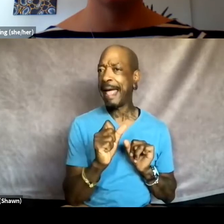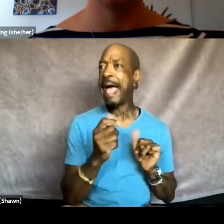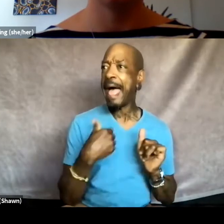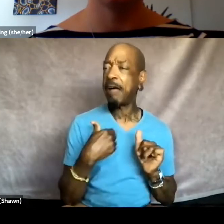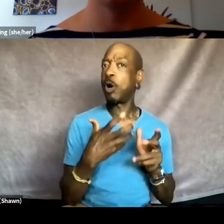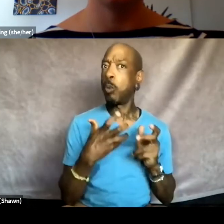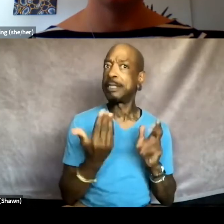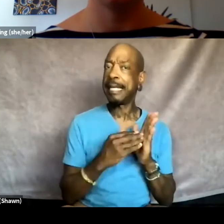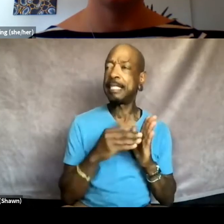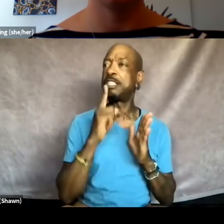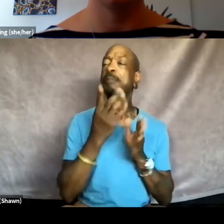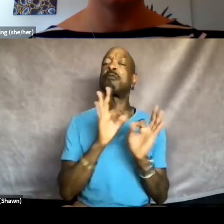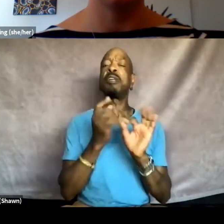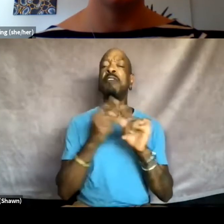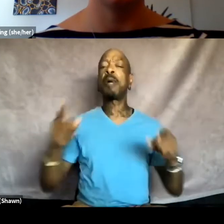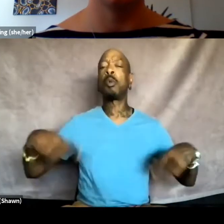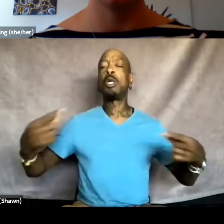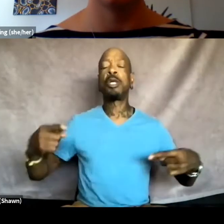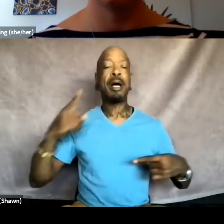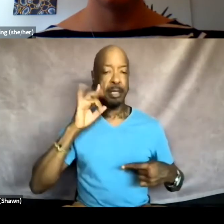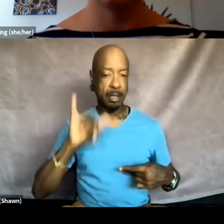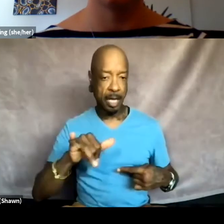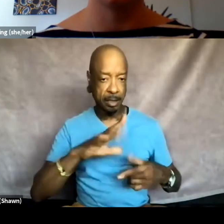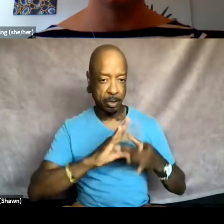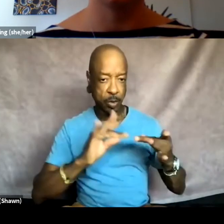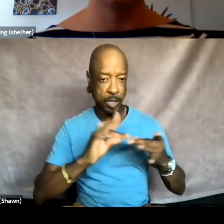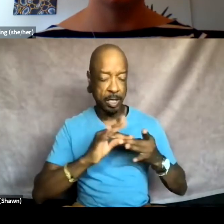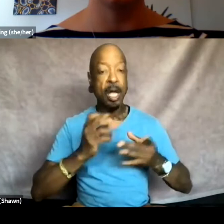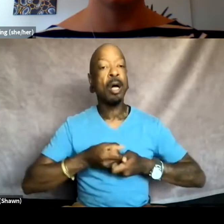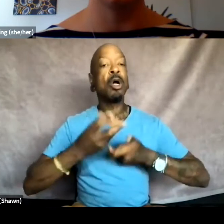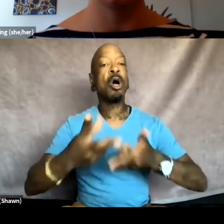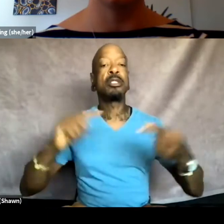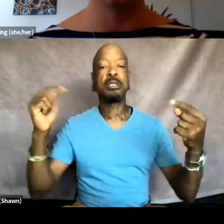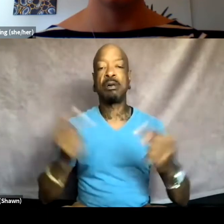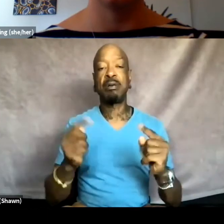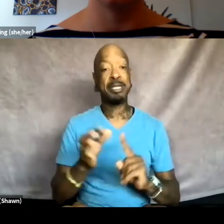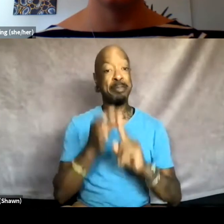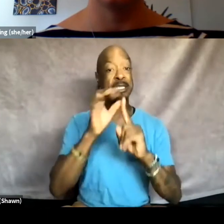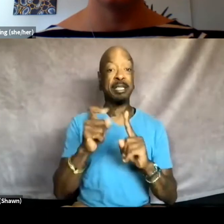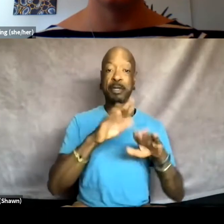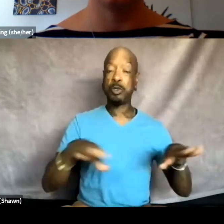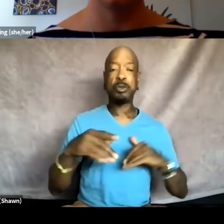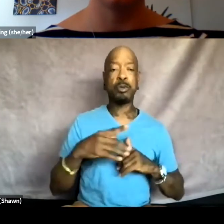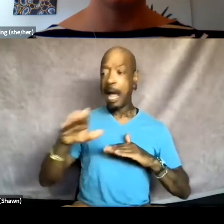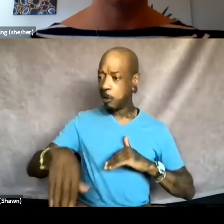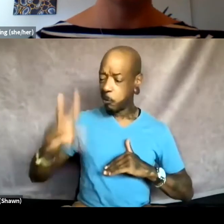I think that those really cause harm. Keah Brown: Especially when you're a child, you know I grew up seeing myself only in those